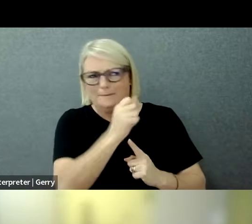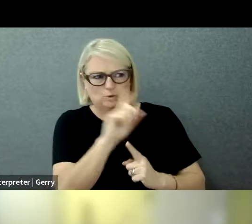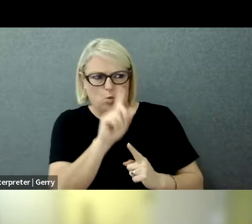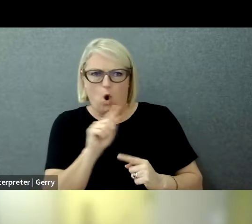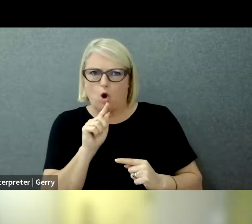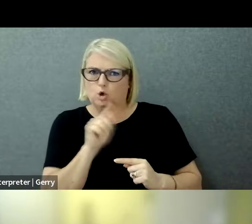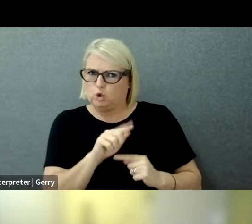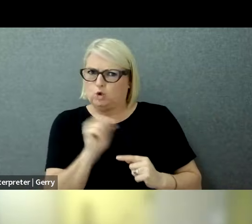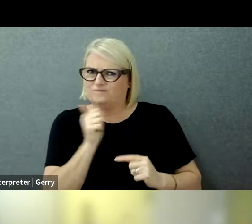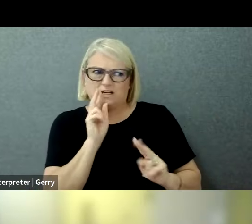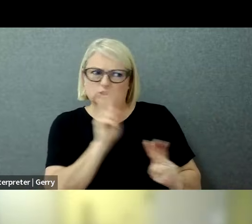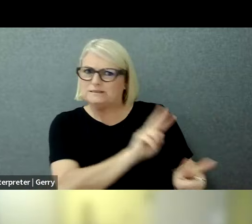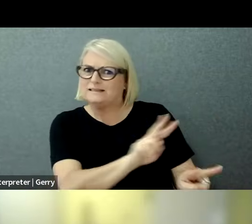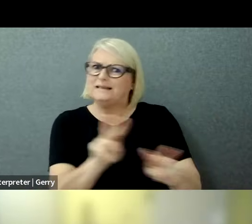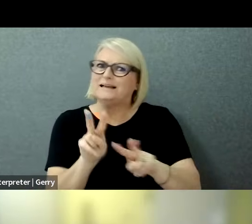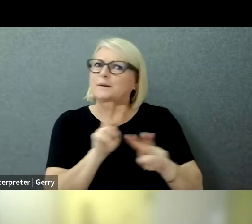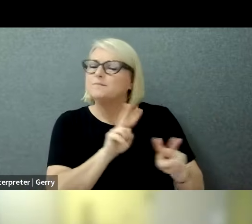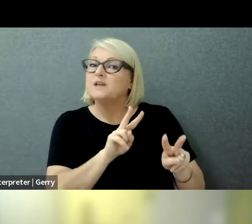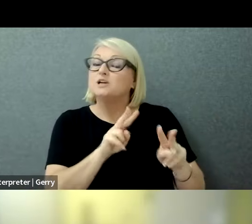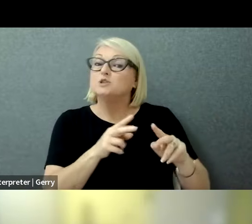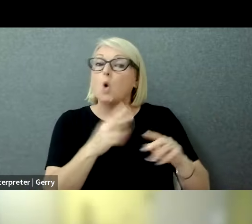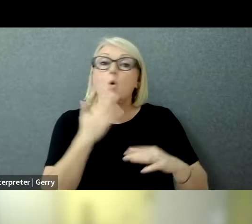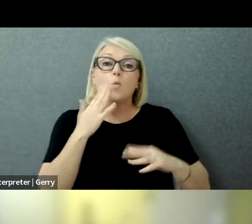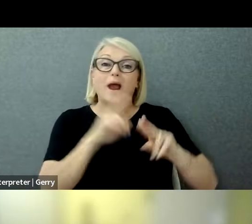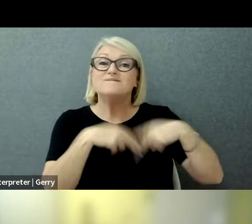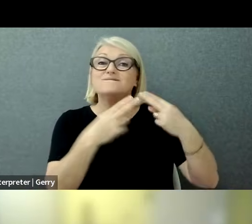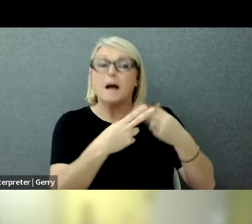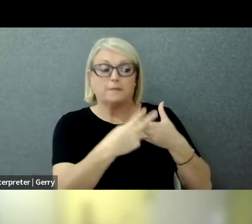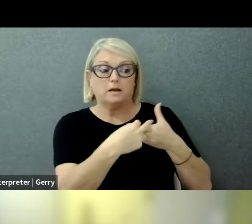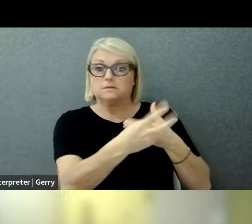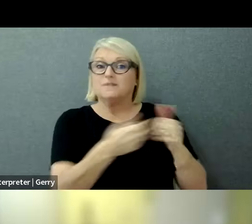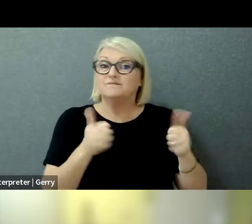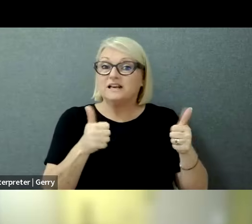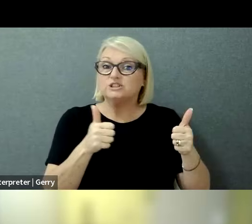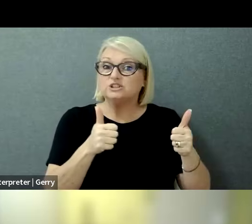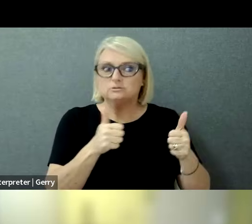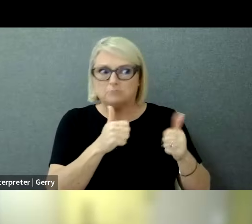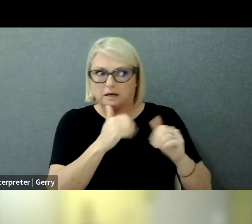Pilot, both an exit for the families but also 12 months on.